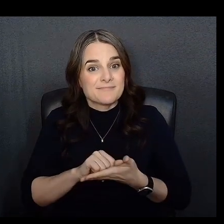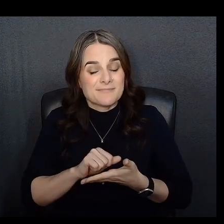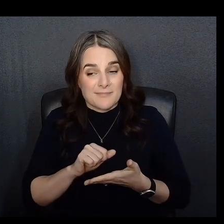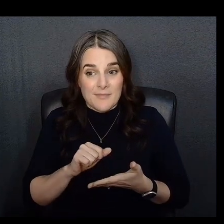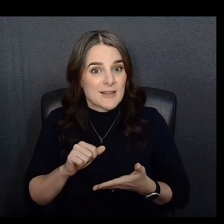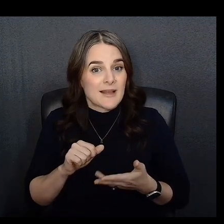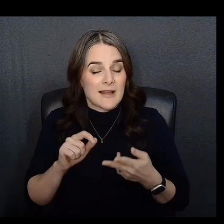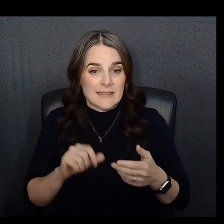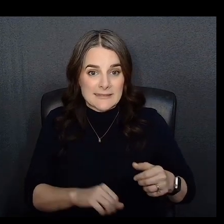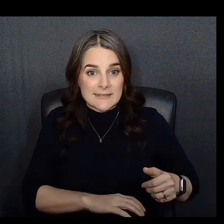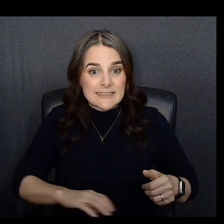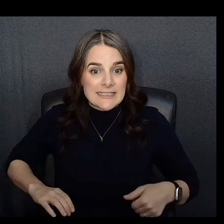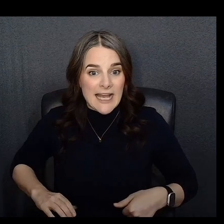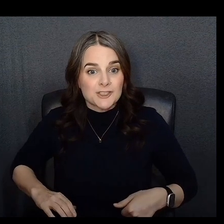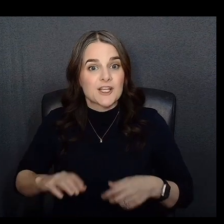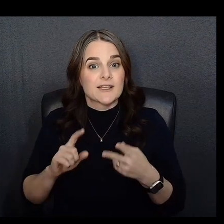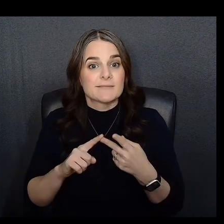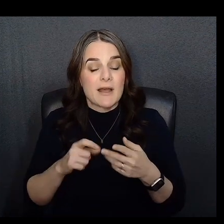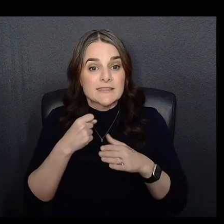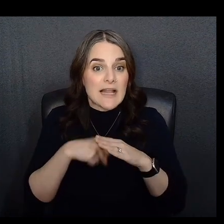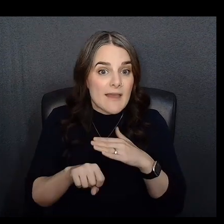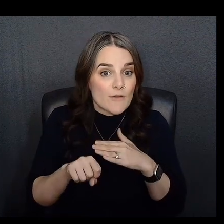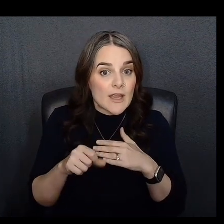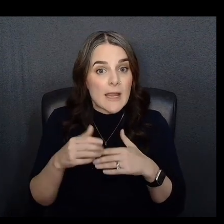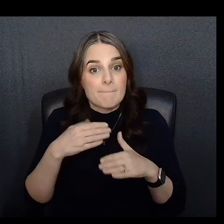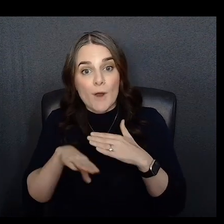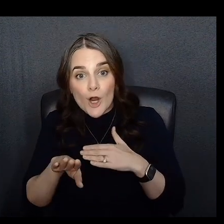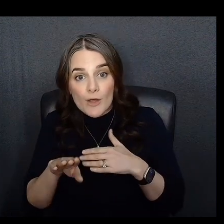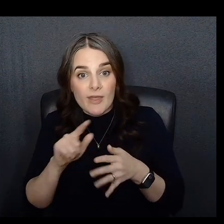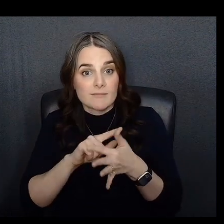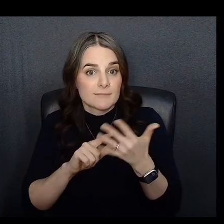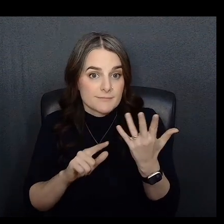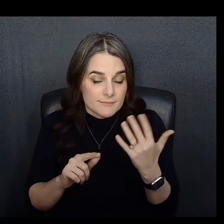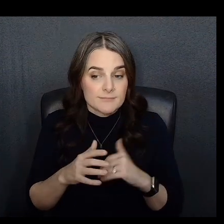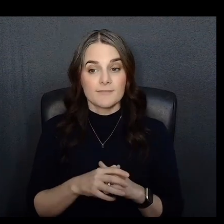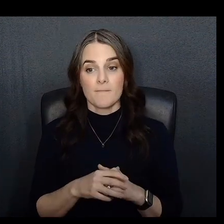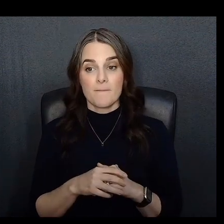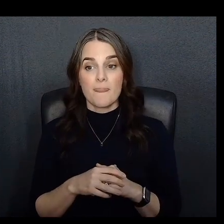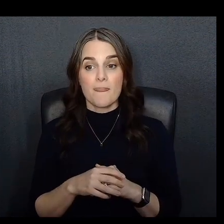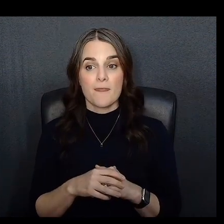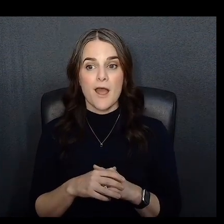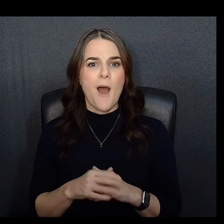And then some more examples of different boards. So this is a board that's for just more general sexual health